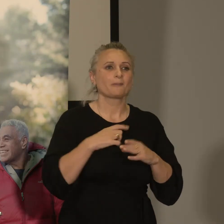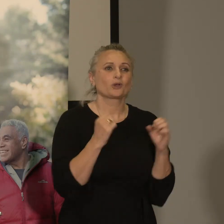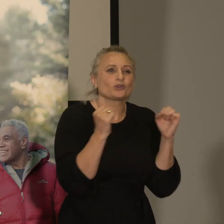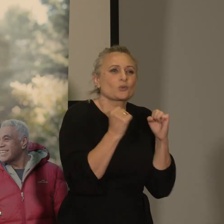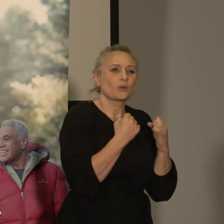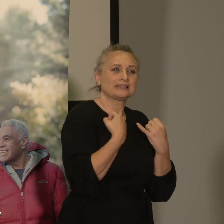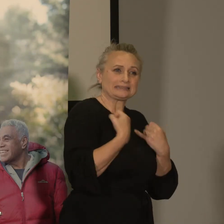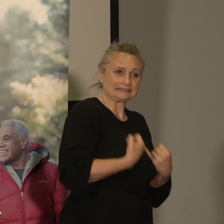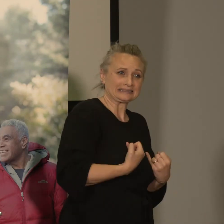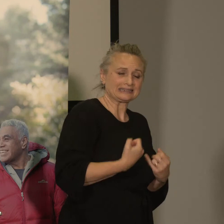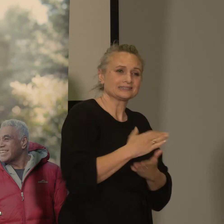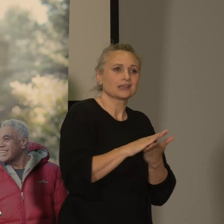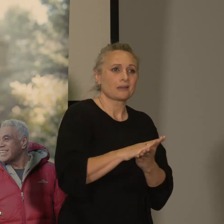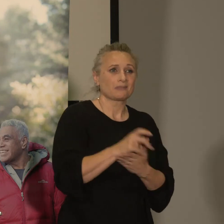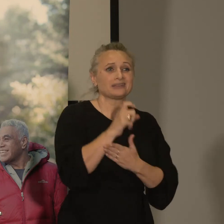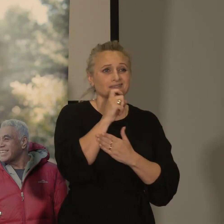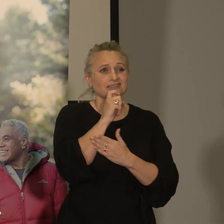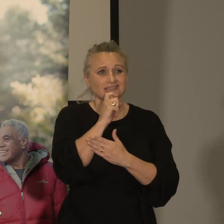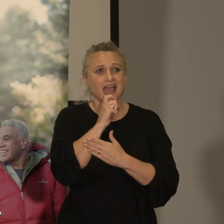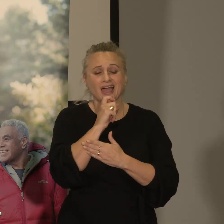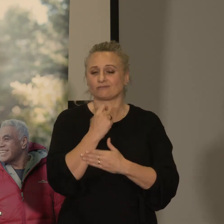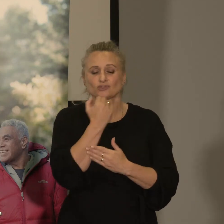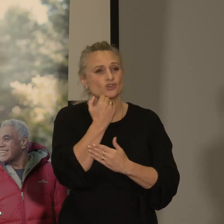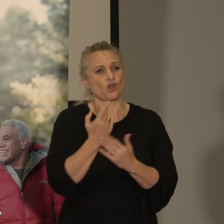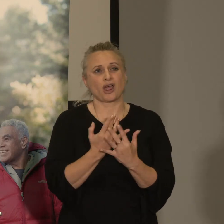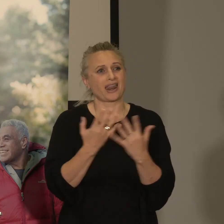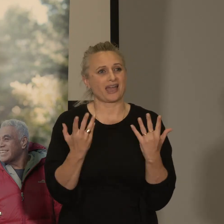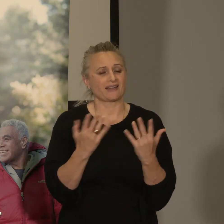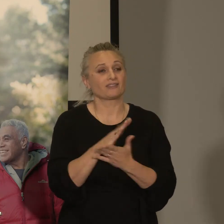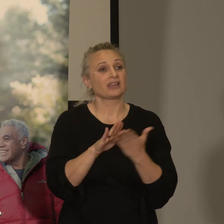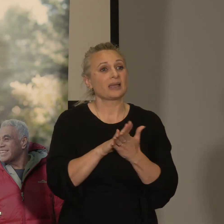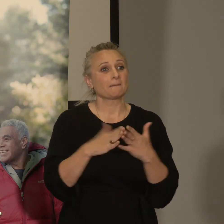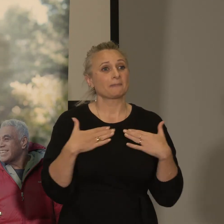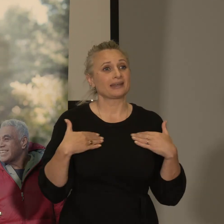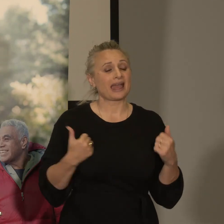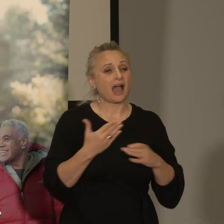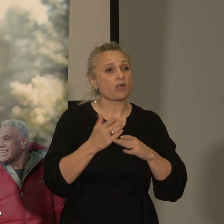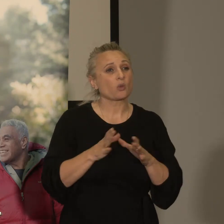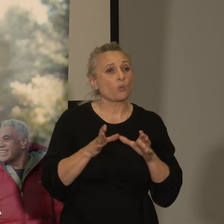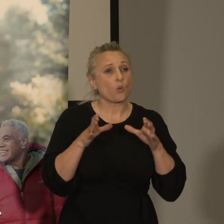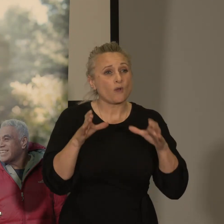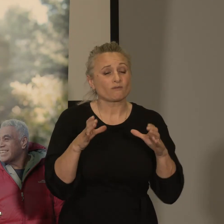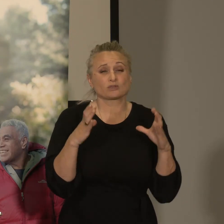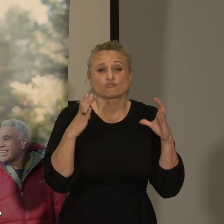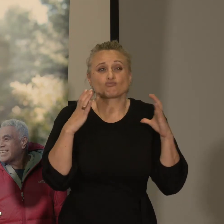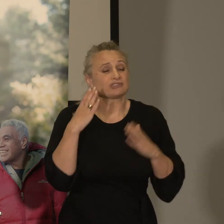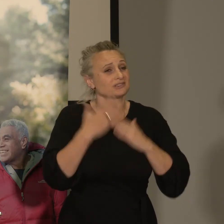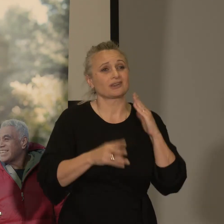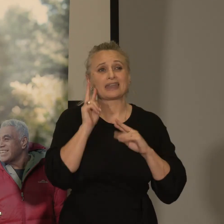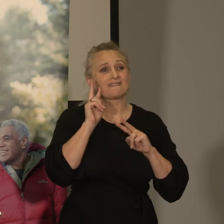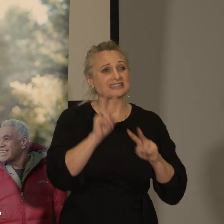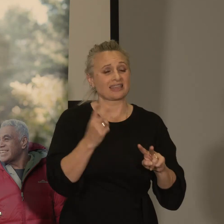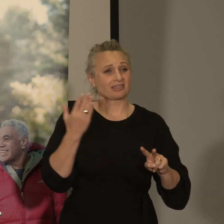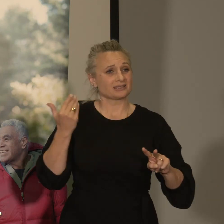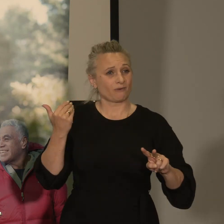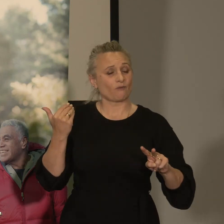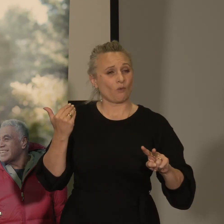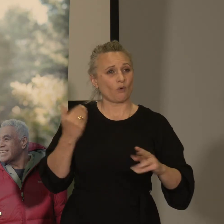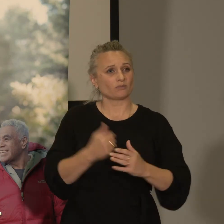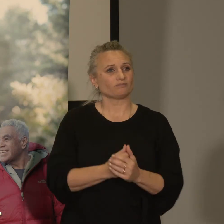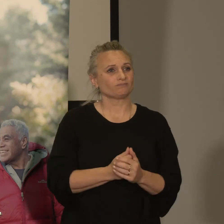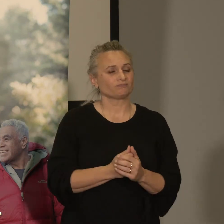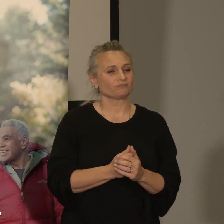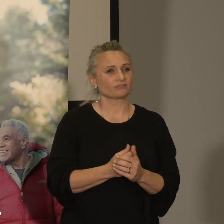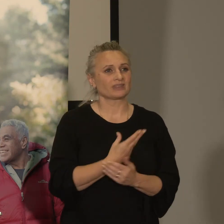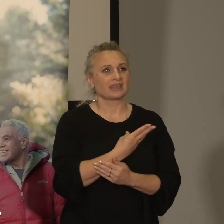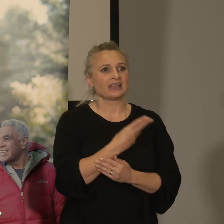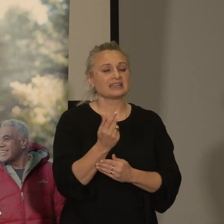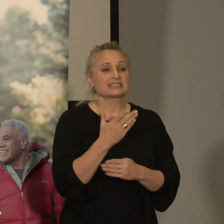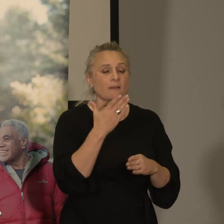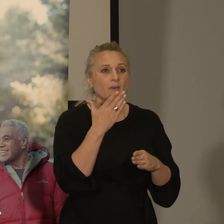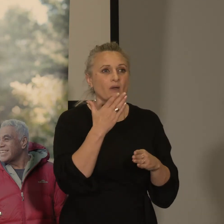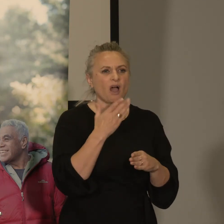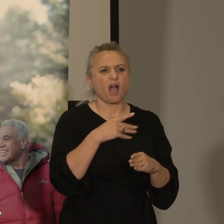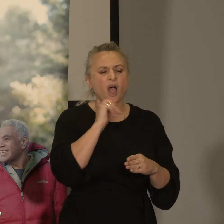staff shortages. The pressures